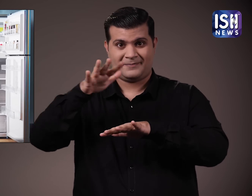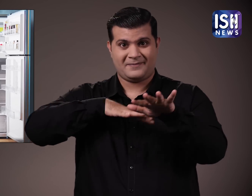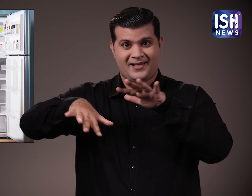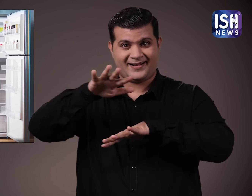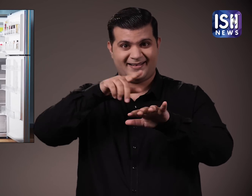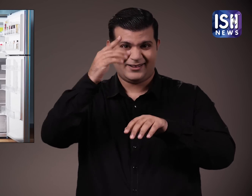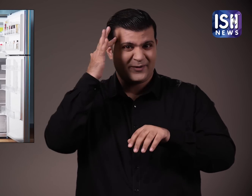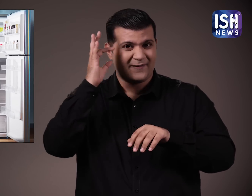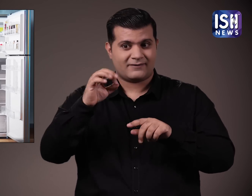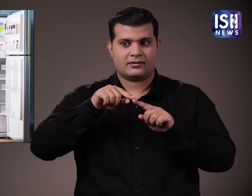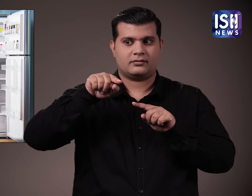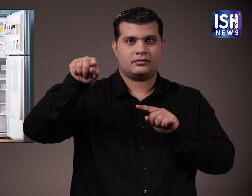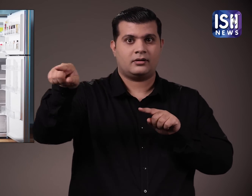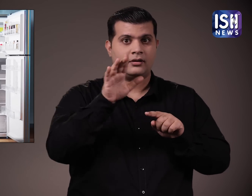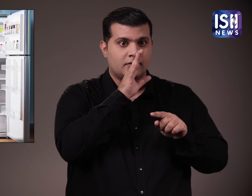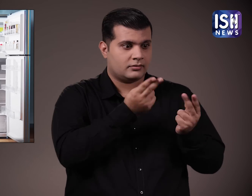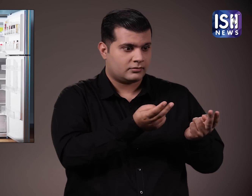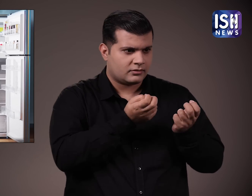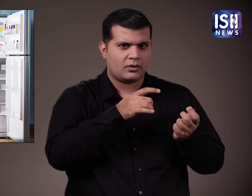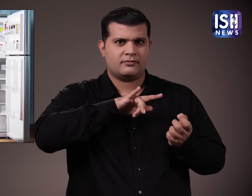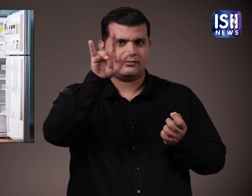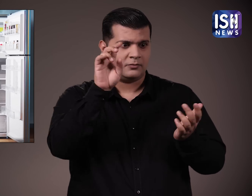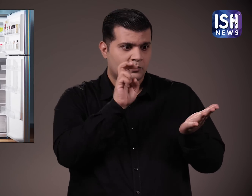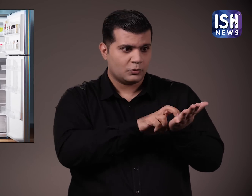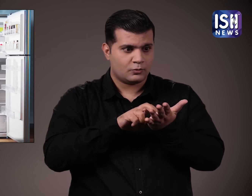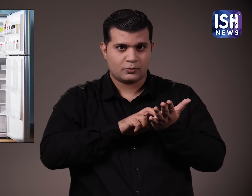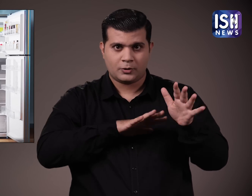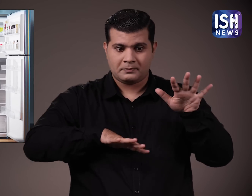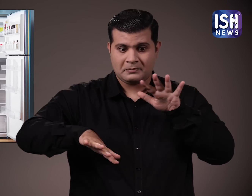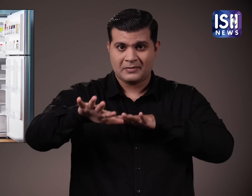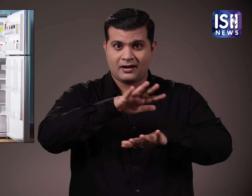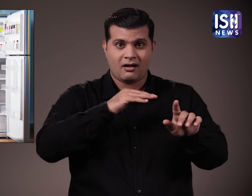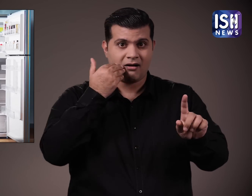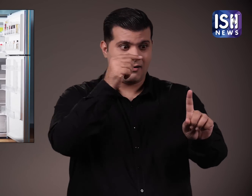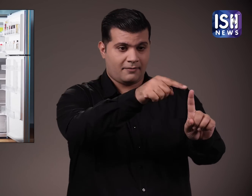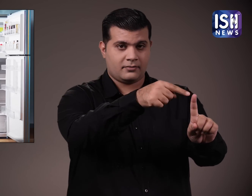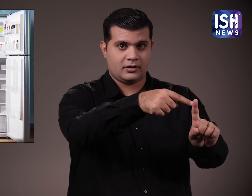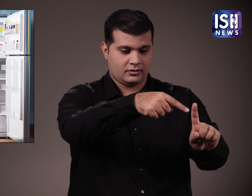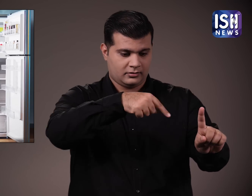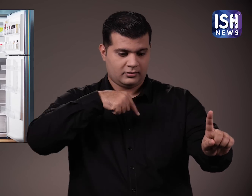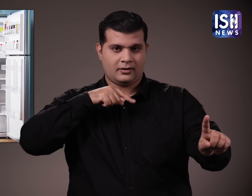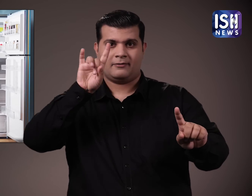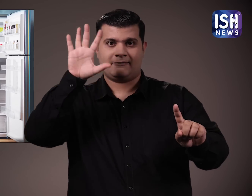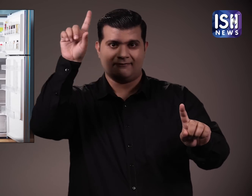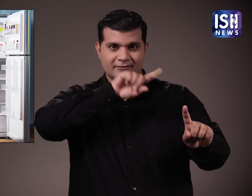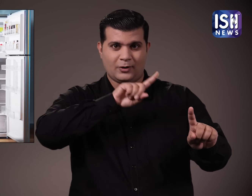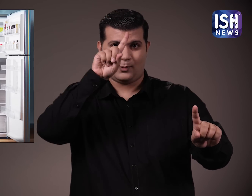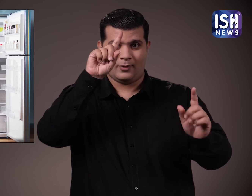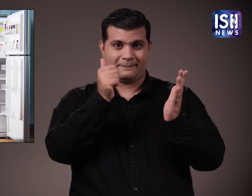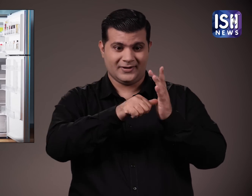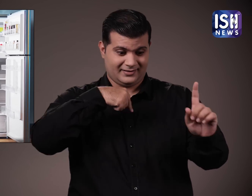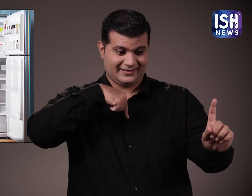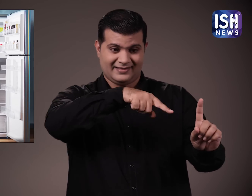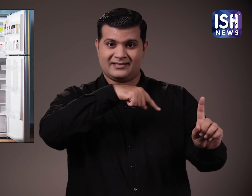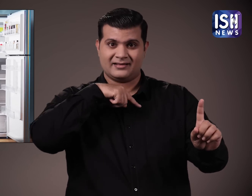and you have already made the arrangements and bookings then 15 days or a month before the holiday